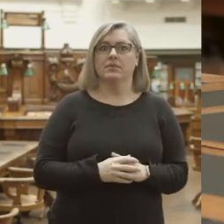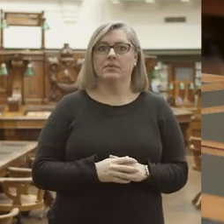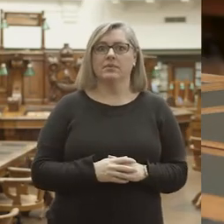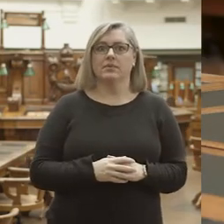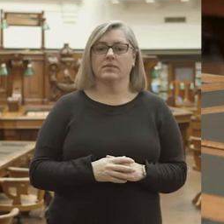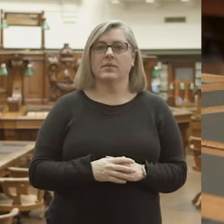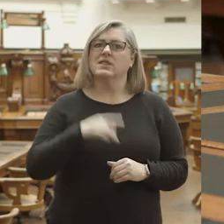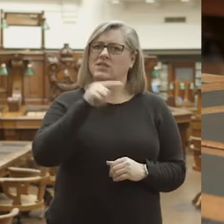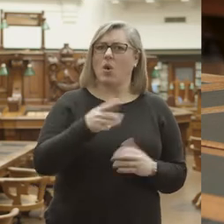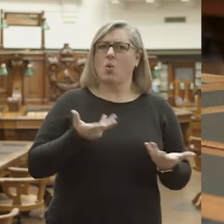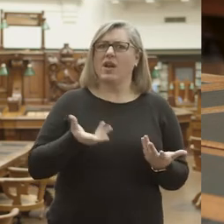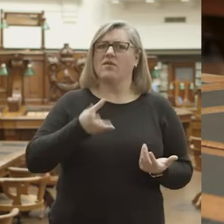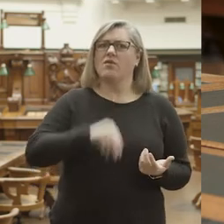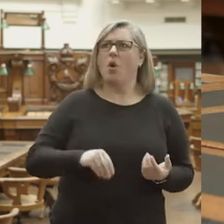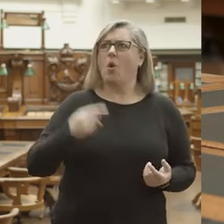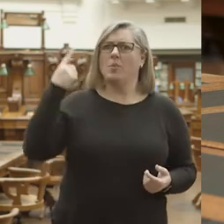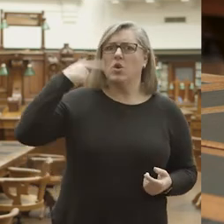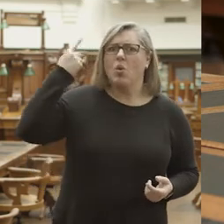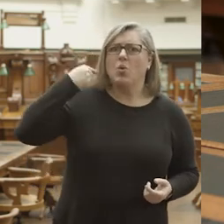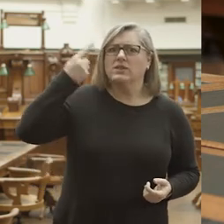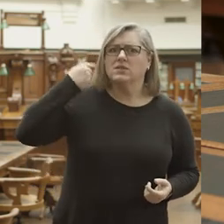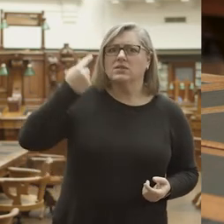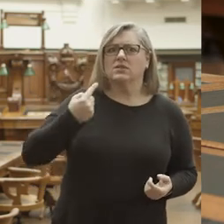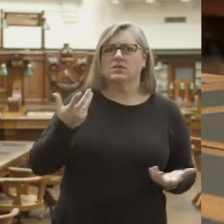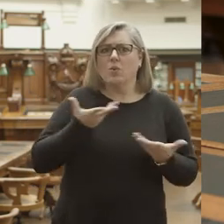So, where then does the rattling sound come from because if you listen